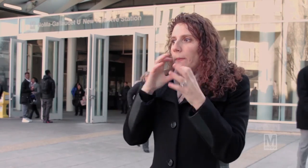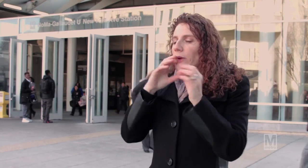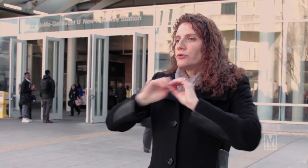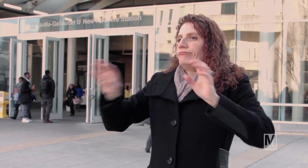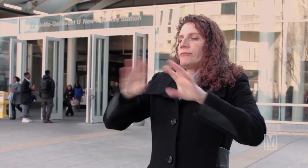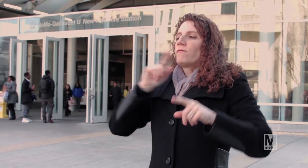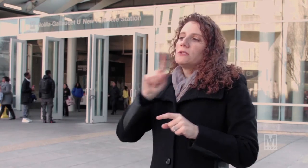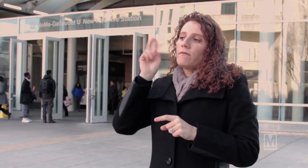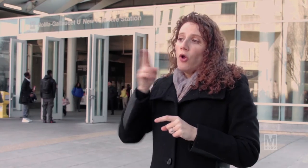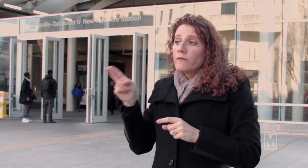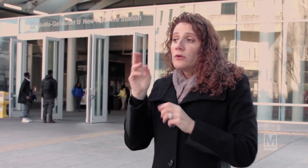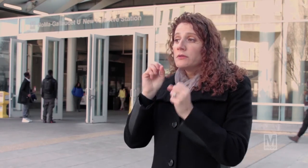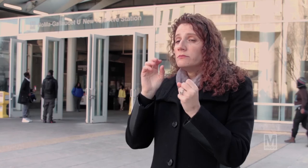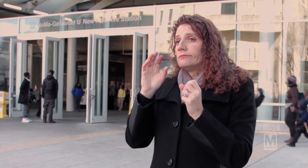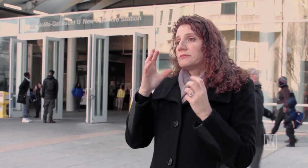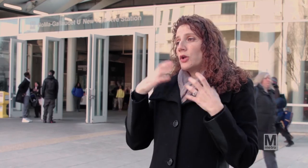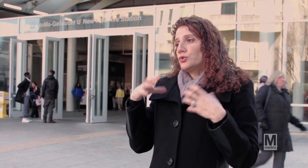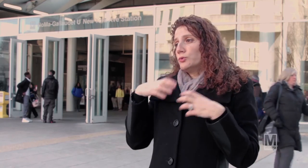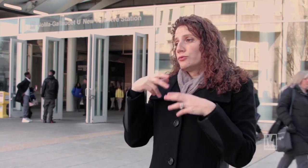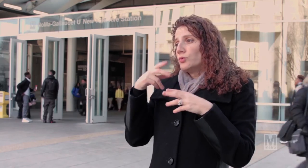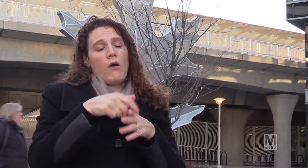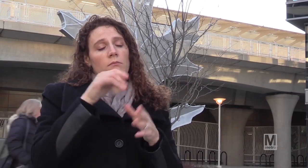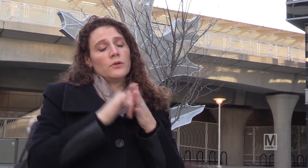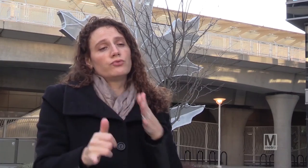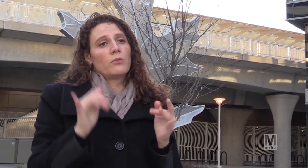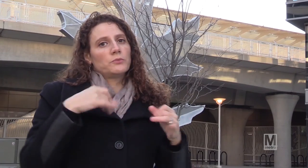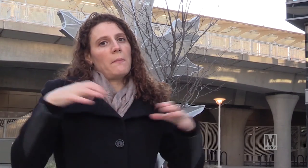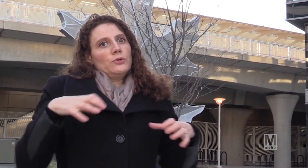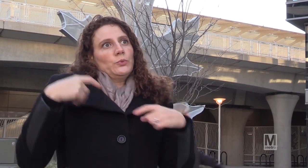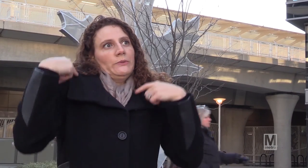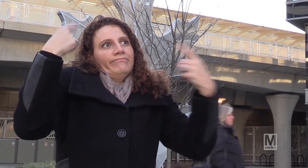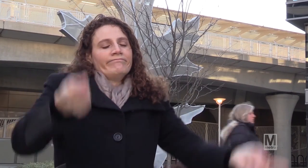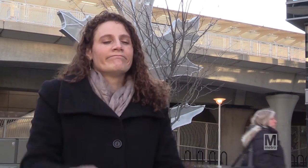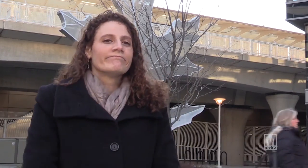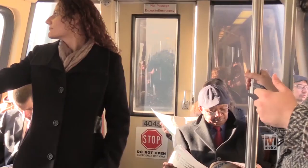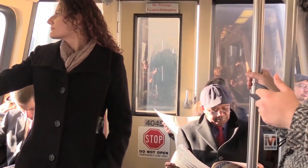written communication and visual communication for people who are deaf or hard of hearing --